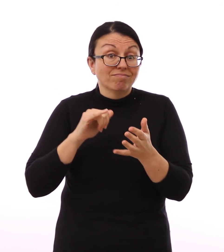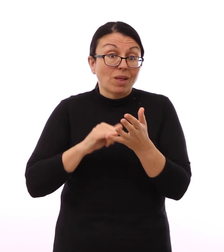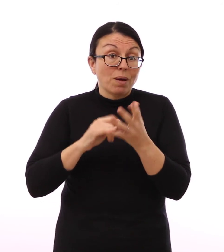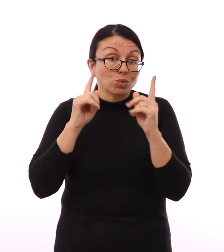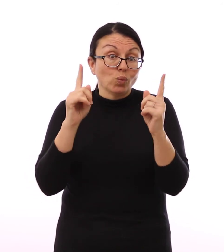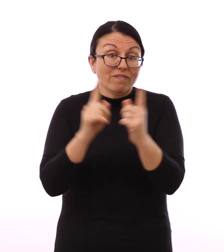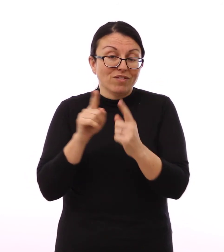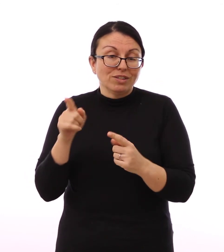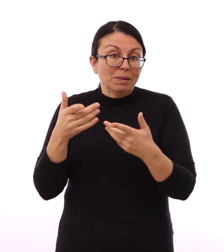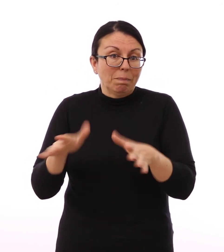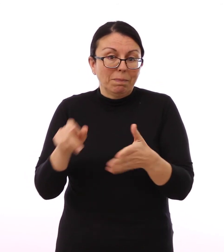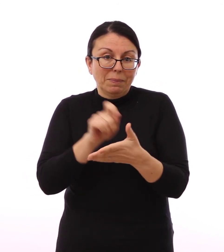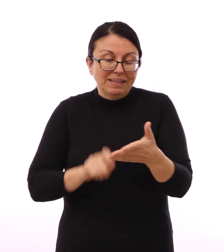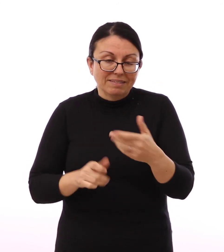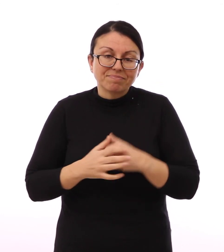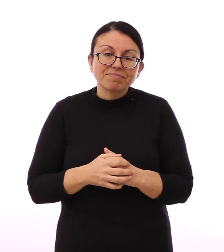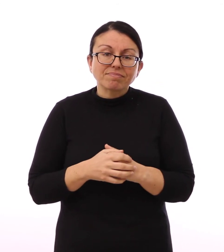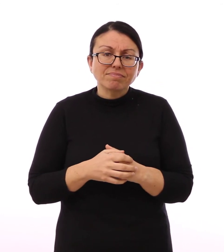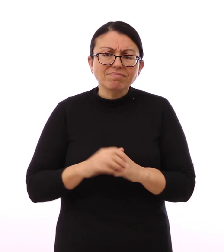(University of Southampton).